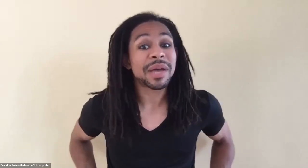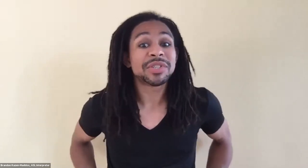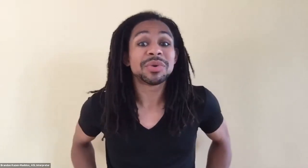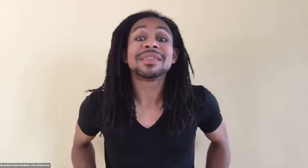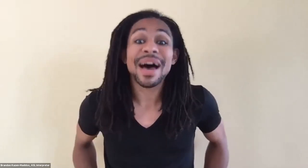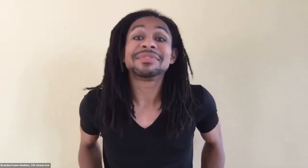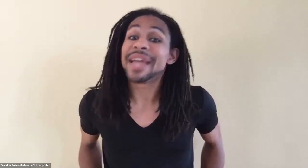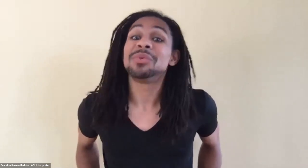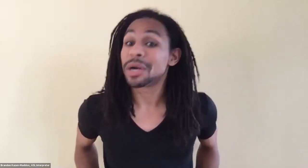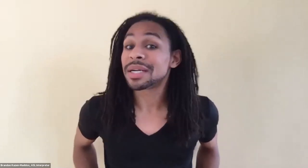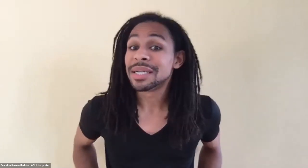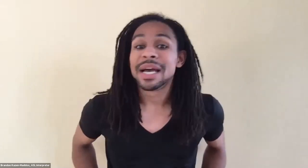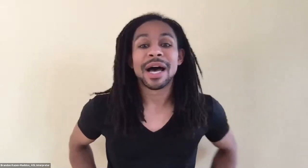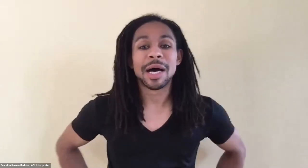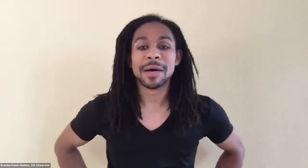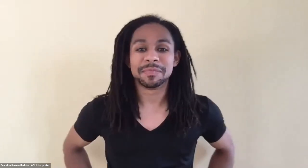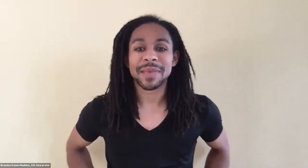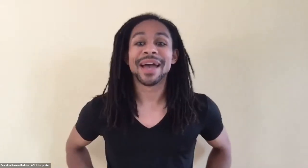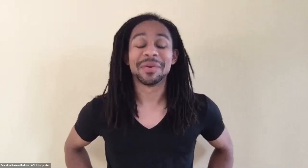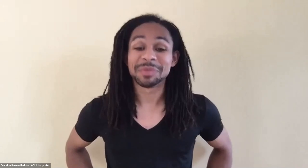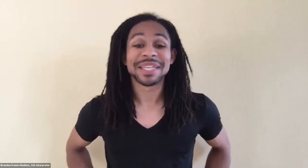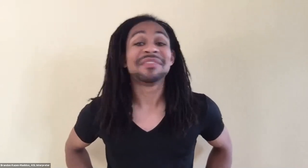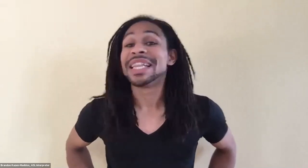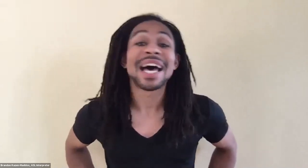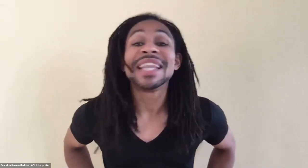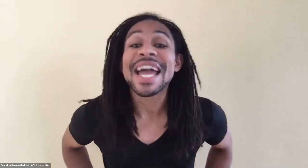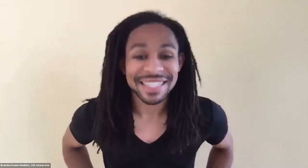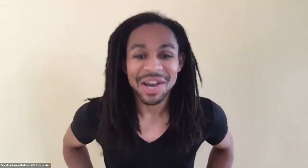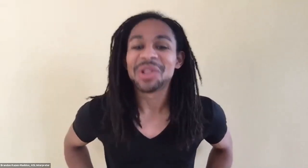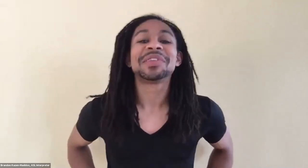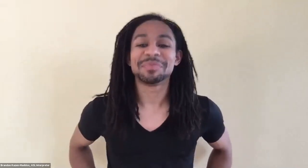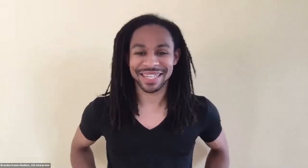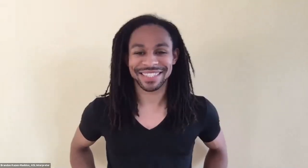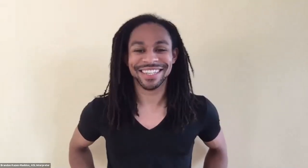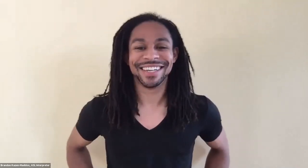We have to do a lot of legwork , which means I have a lot of legs all over the place.